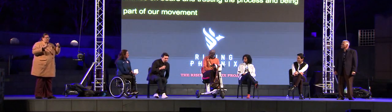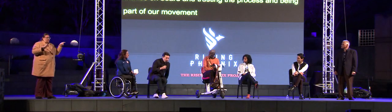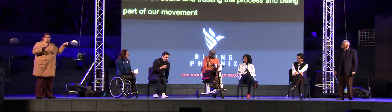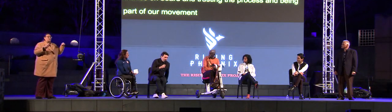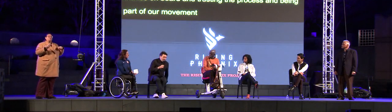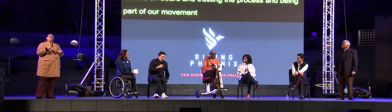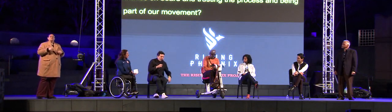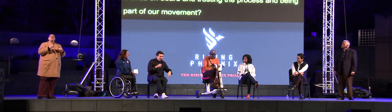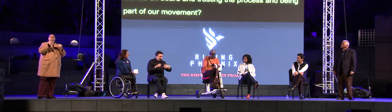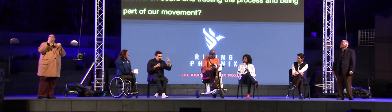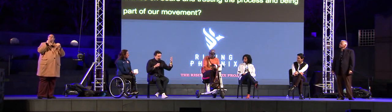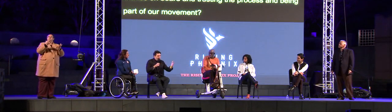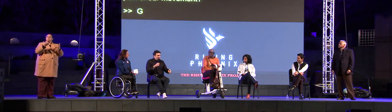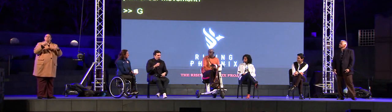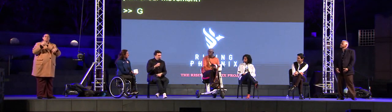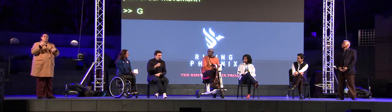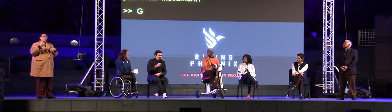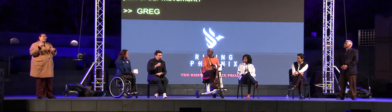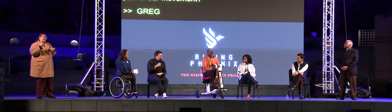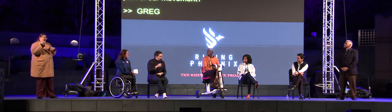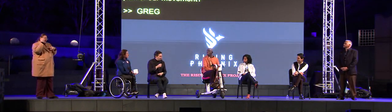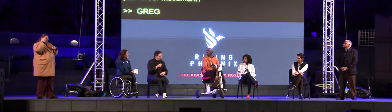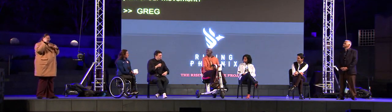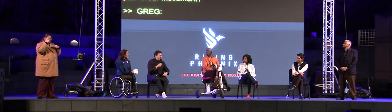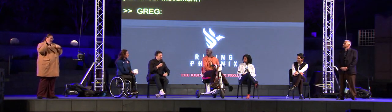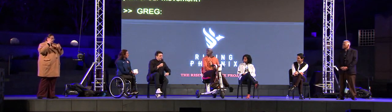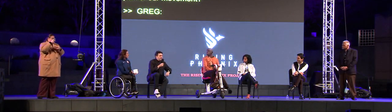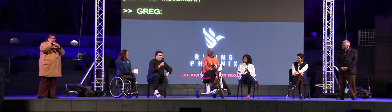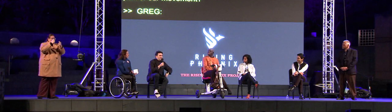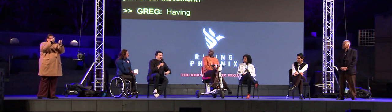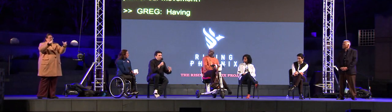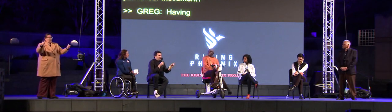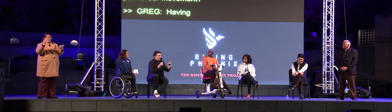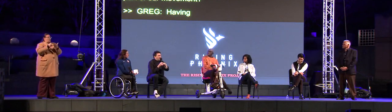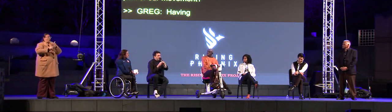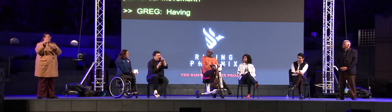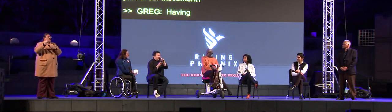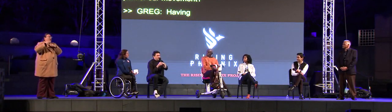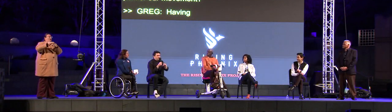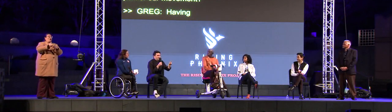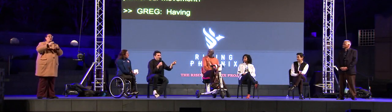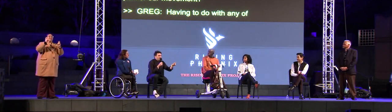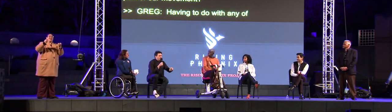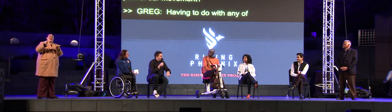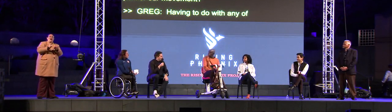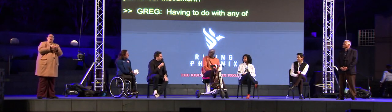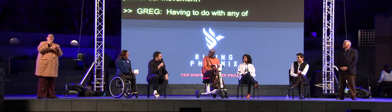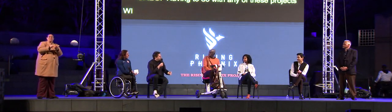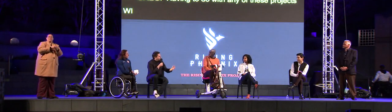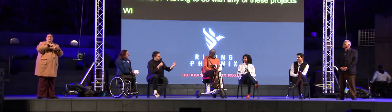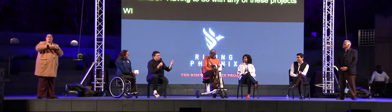Now, if you've ever had anything to do with one of these big projects-- we call it the hockey stick problem, which